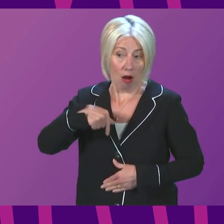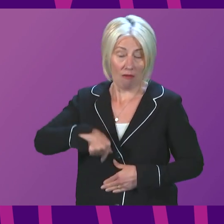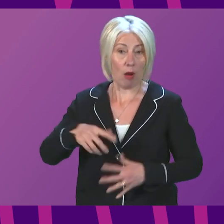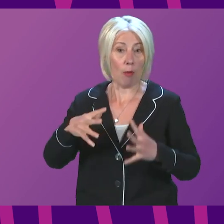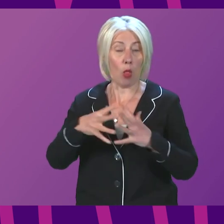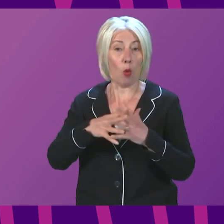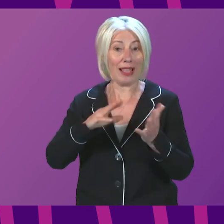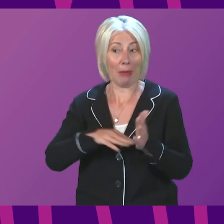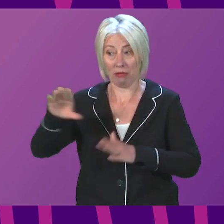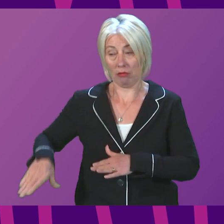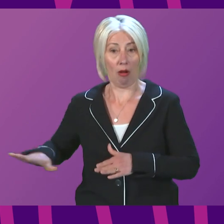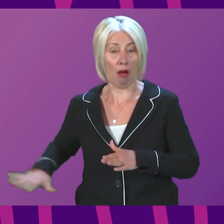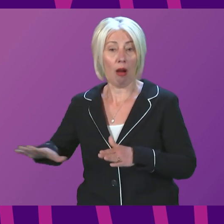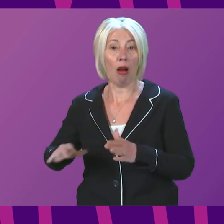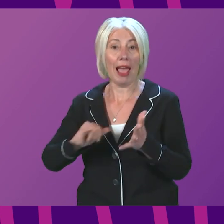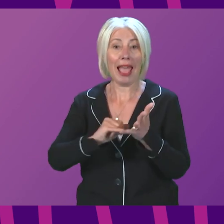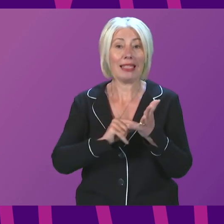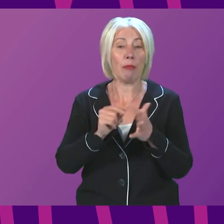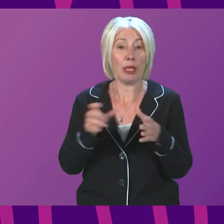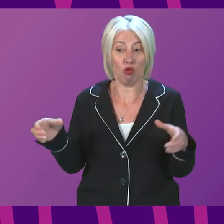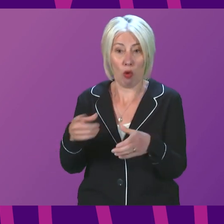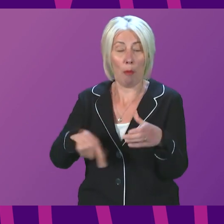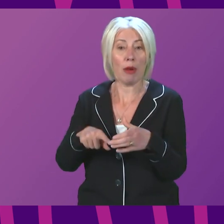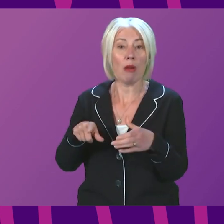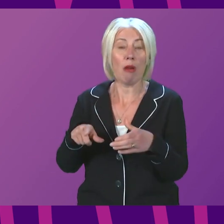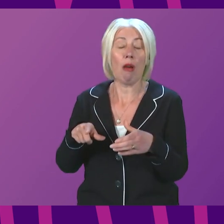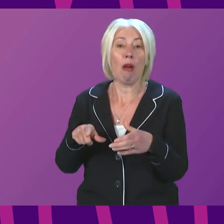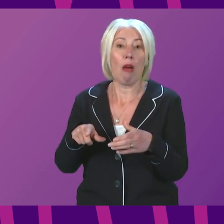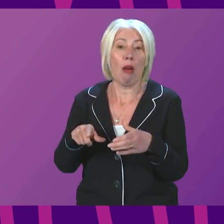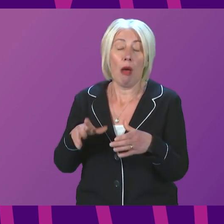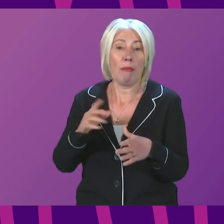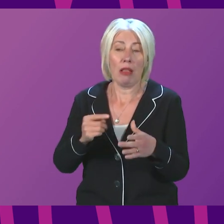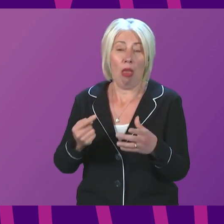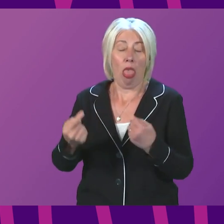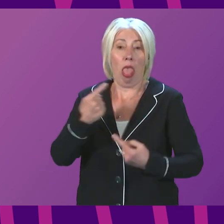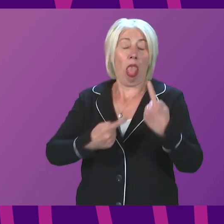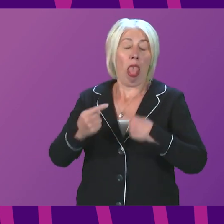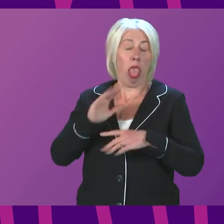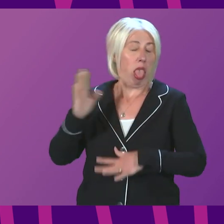SNP group staff was subjected to an unwanted sexual advance.